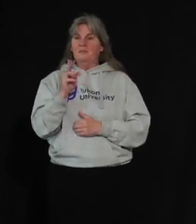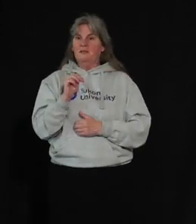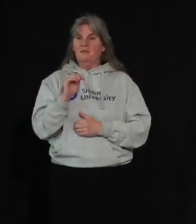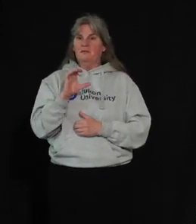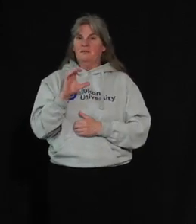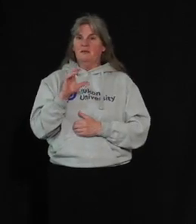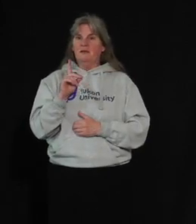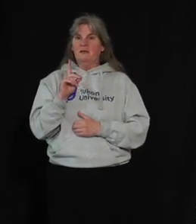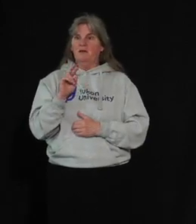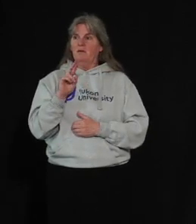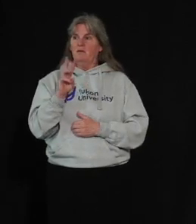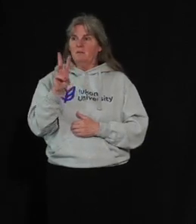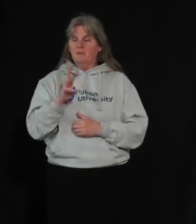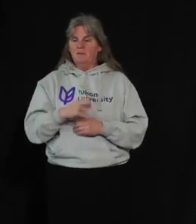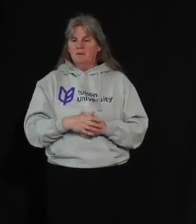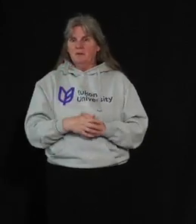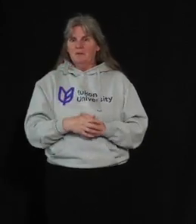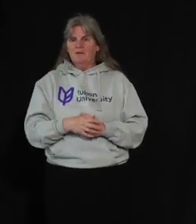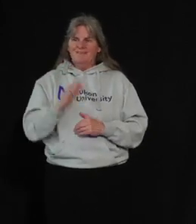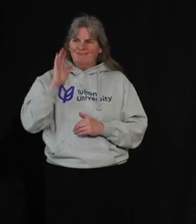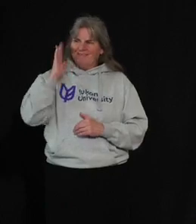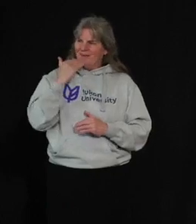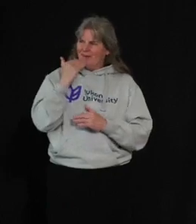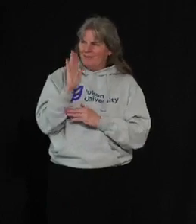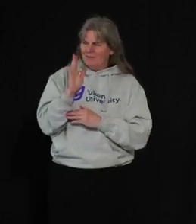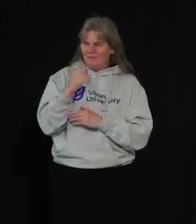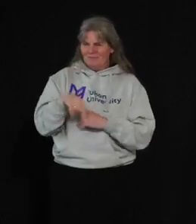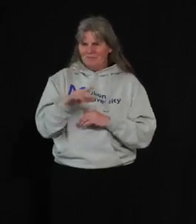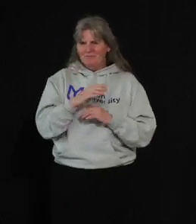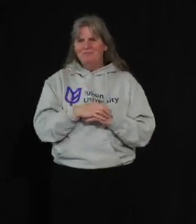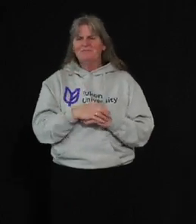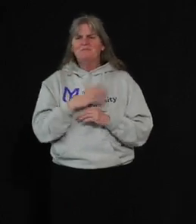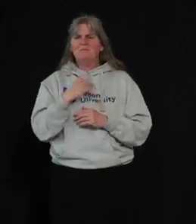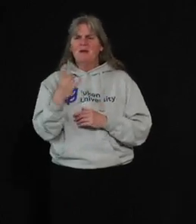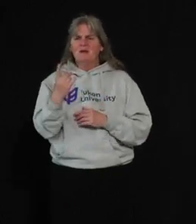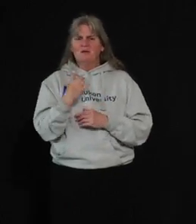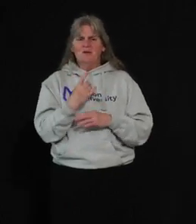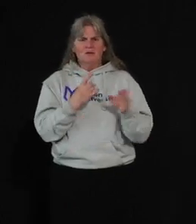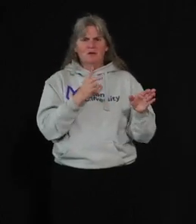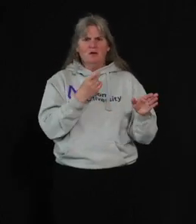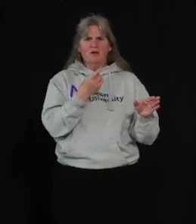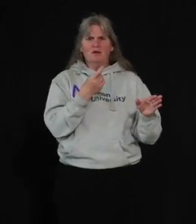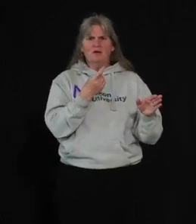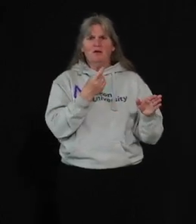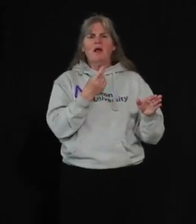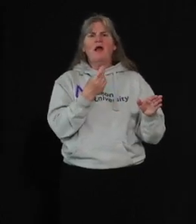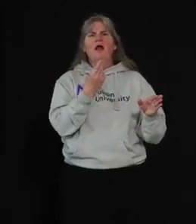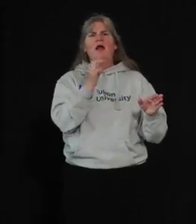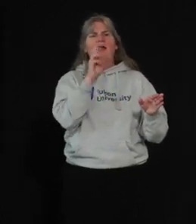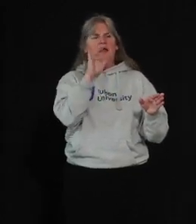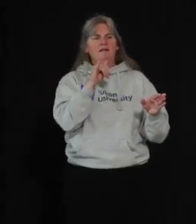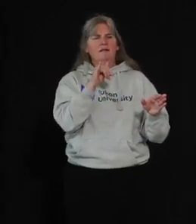We will move now to ten, CKRW. Reporter: Hello, good afternoon. My question is for Dr Hanley,